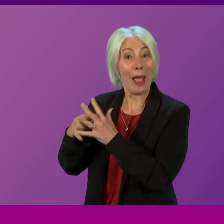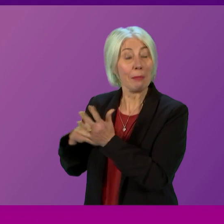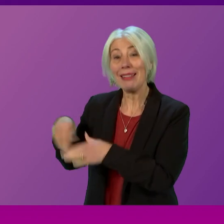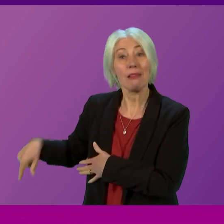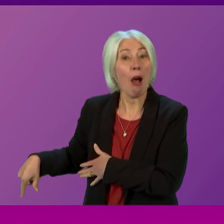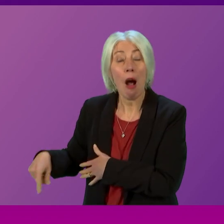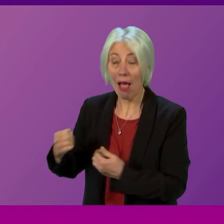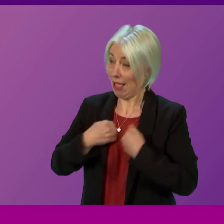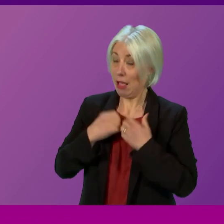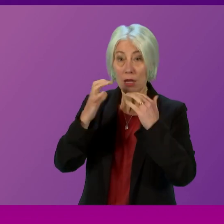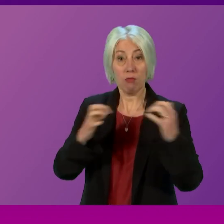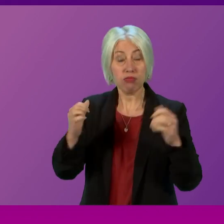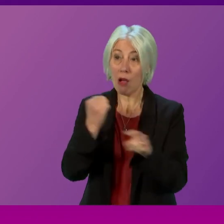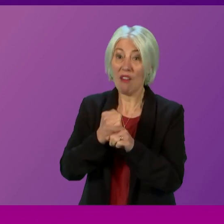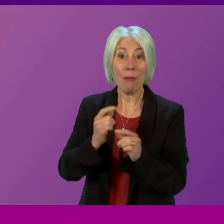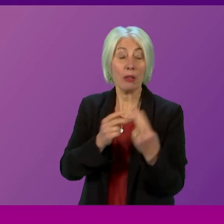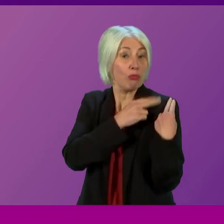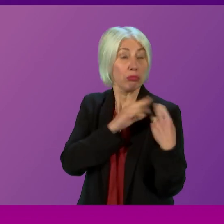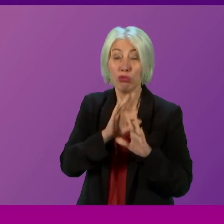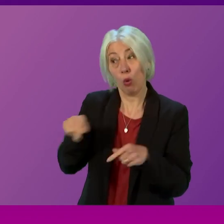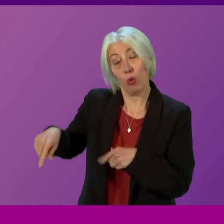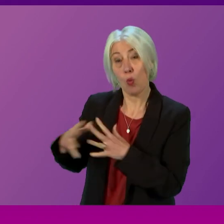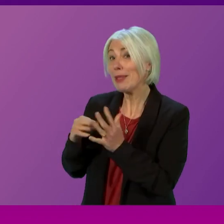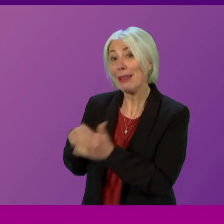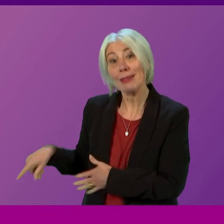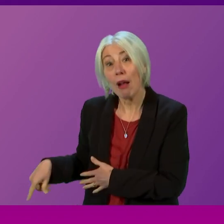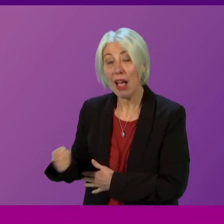of this Parliament or this Government—we take our responsibilities seriously. This week, the